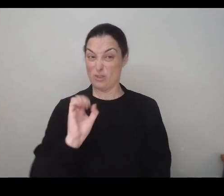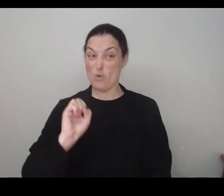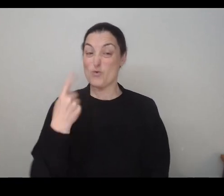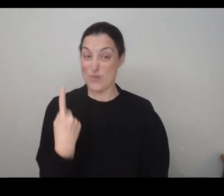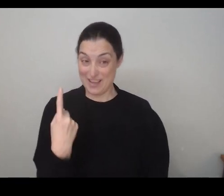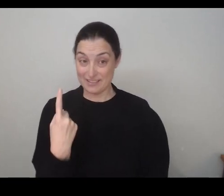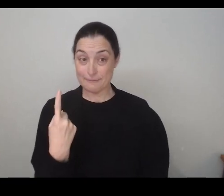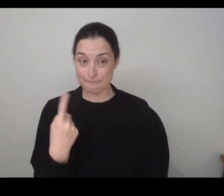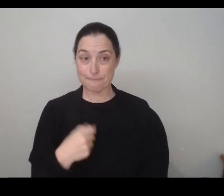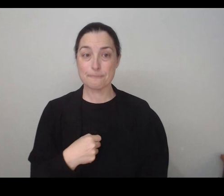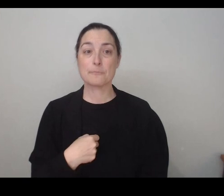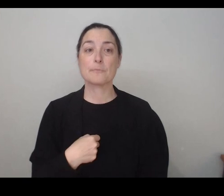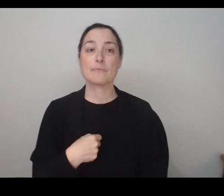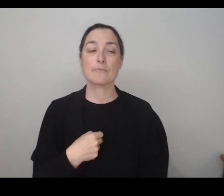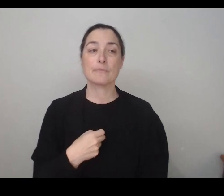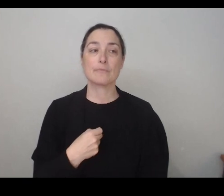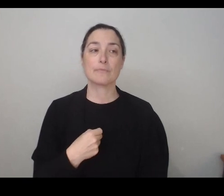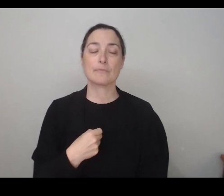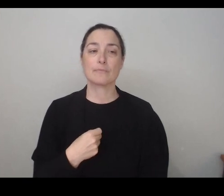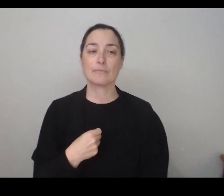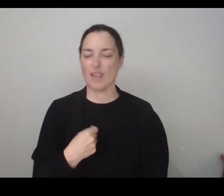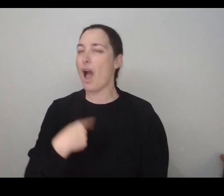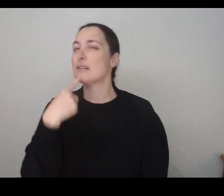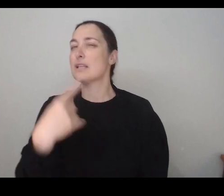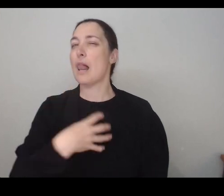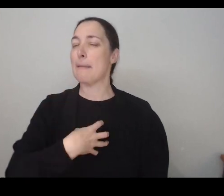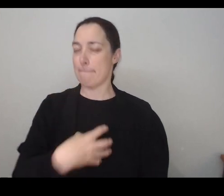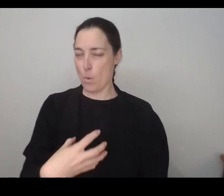And I tell more after about the photograph,